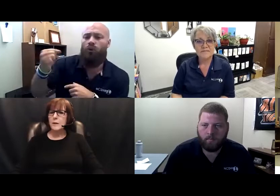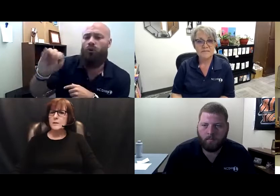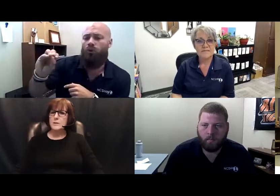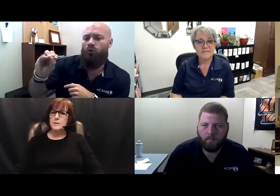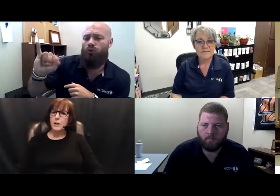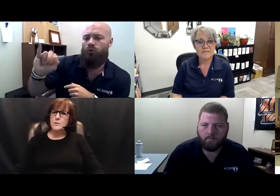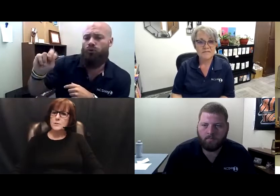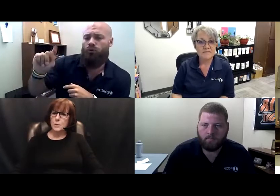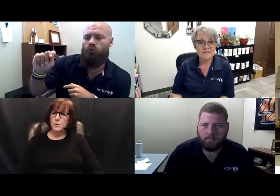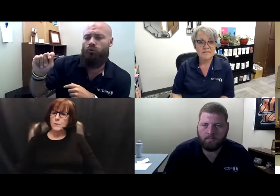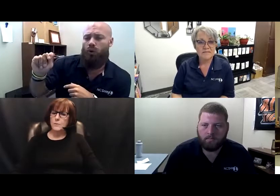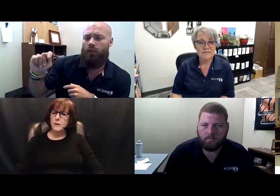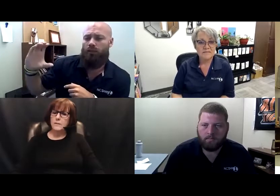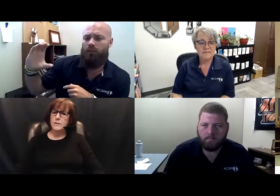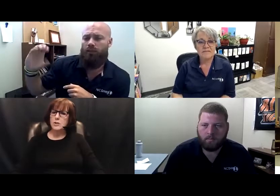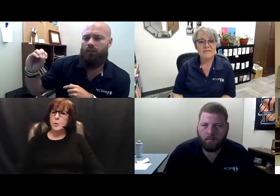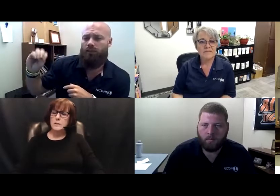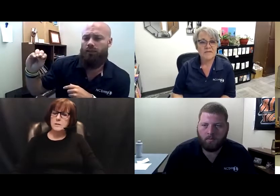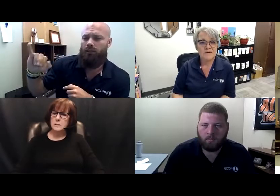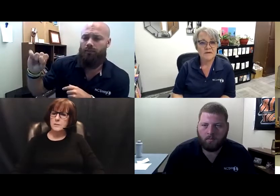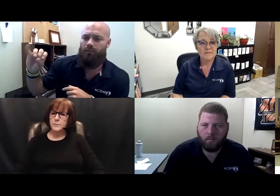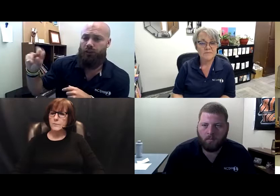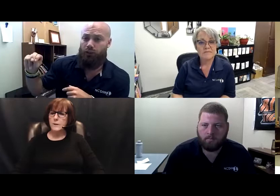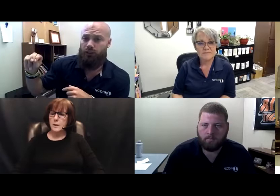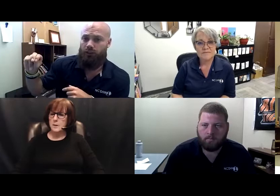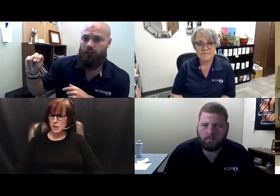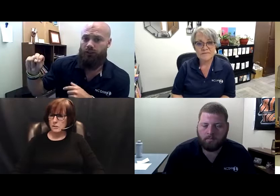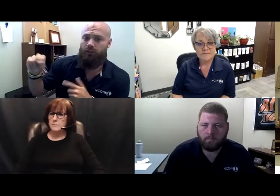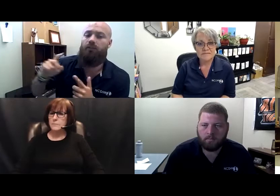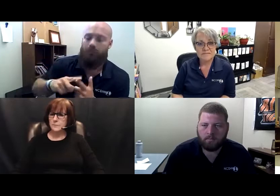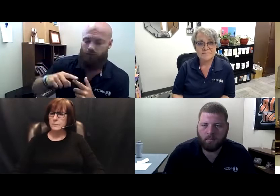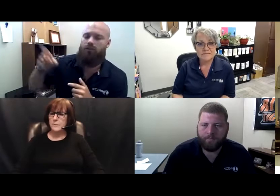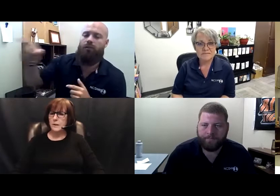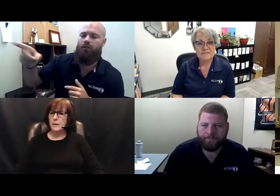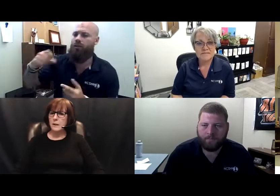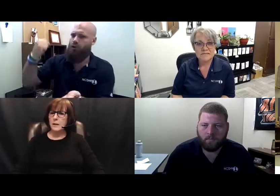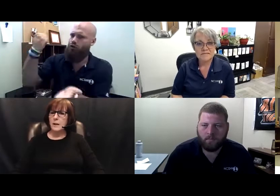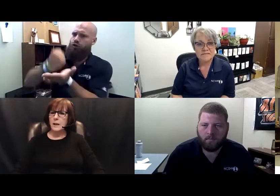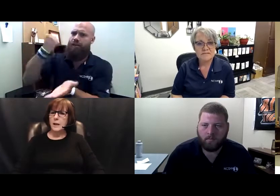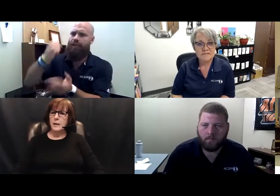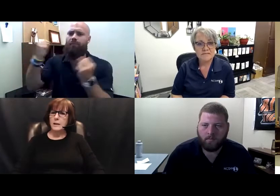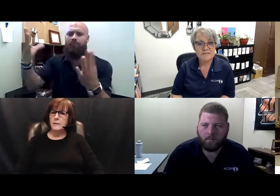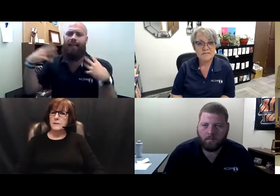There's also the Joint Commission and